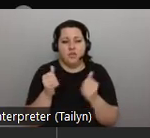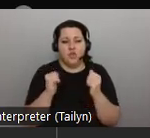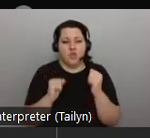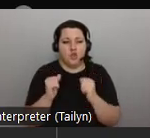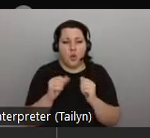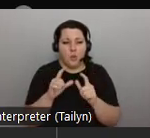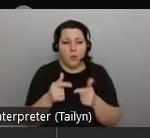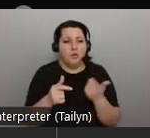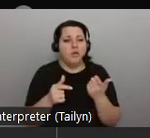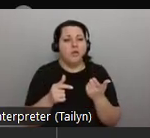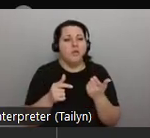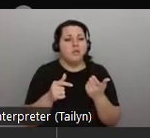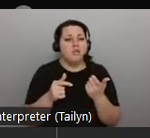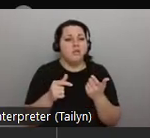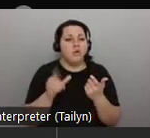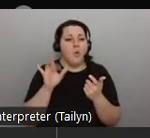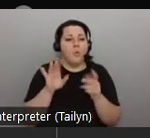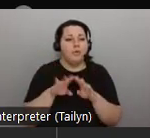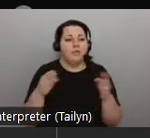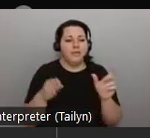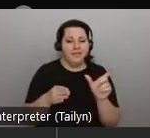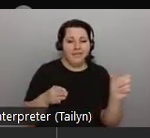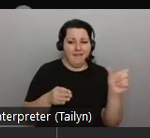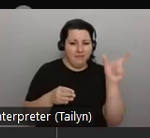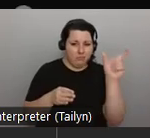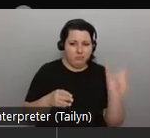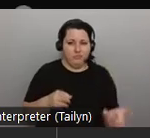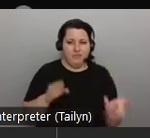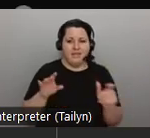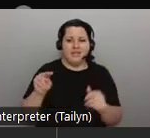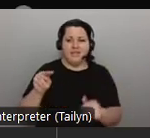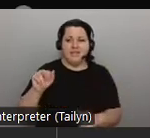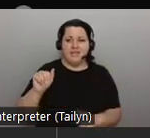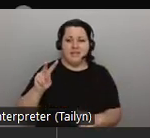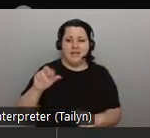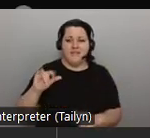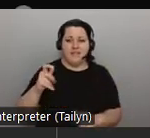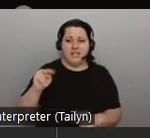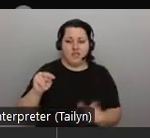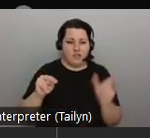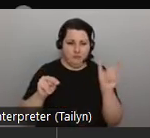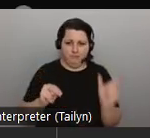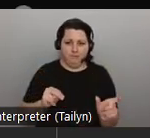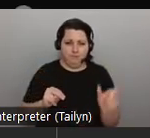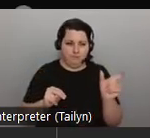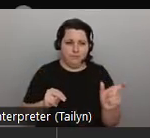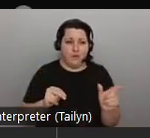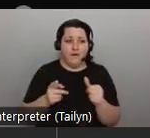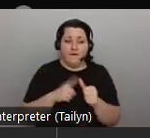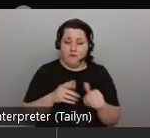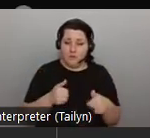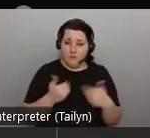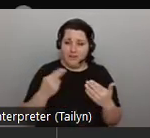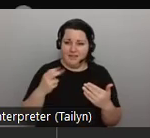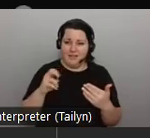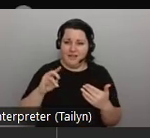group, and then there's the navigation pane which is the third option in it. If I open that a new panel